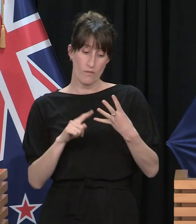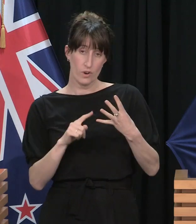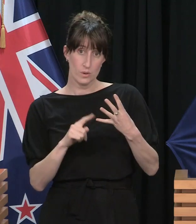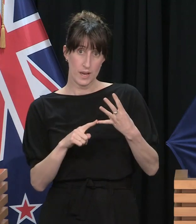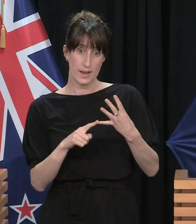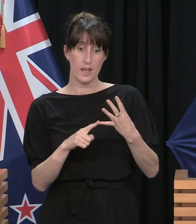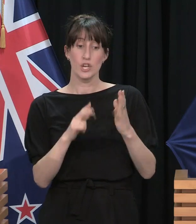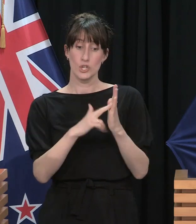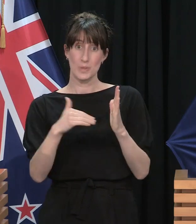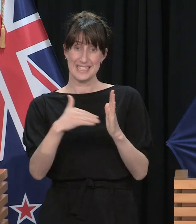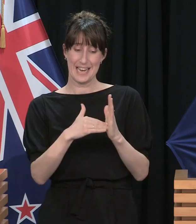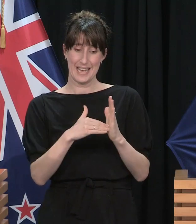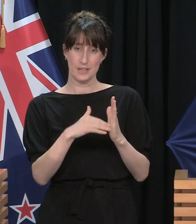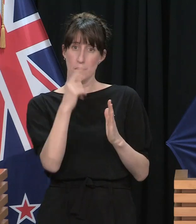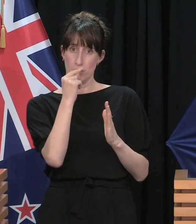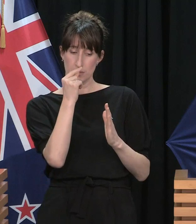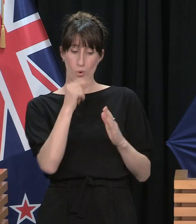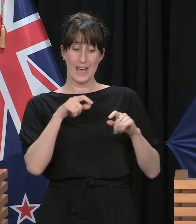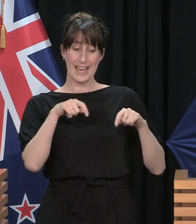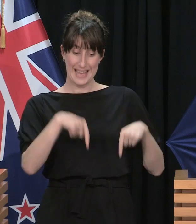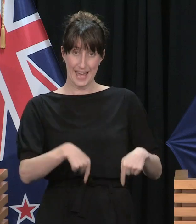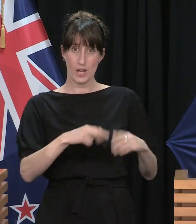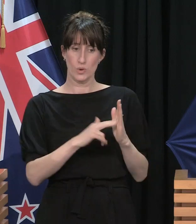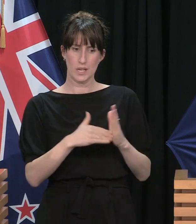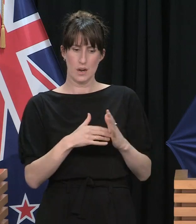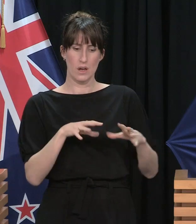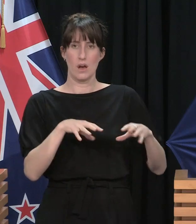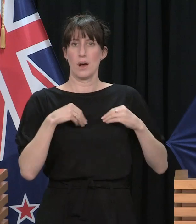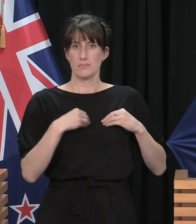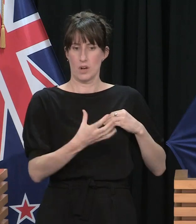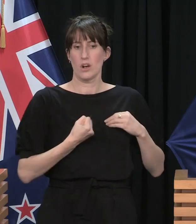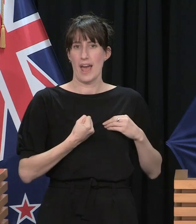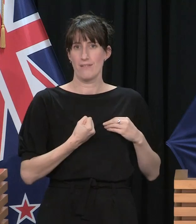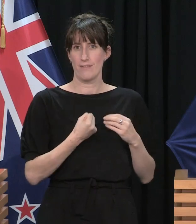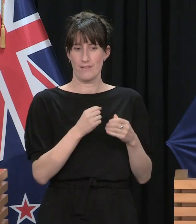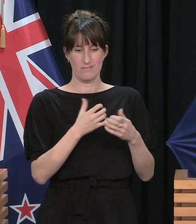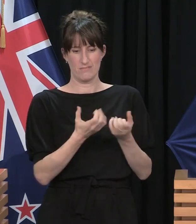may have acquired the infection more recently in New Zealand. And the latter is the